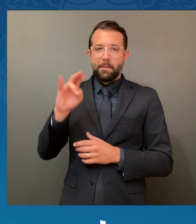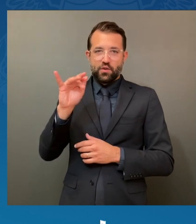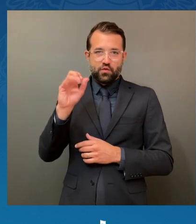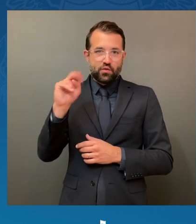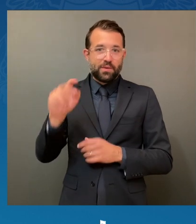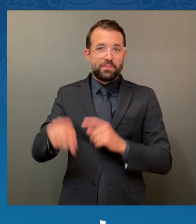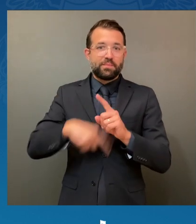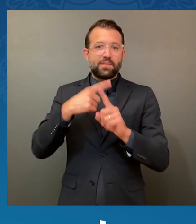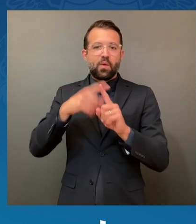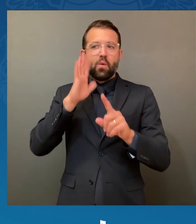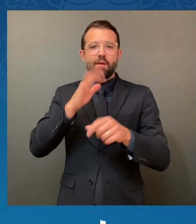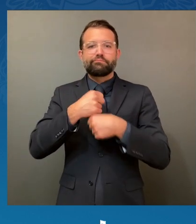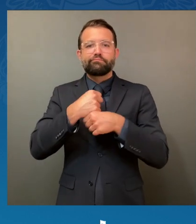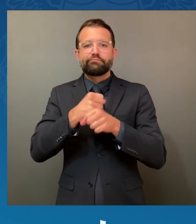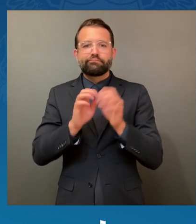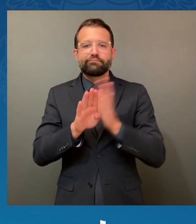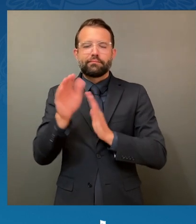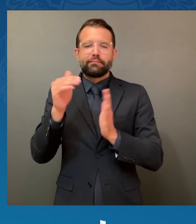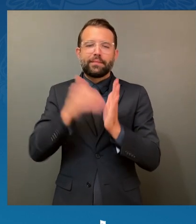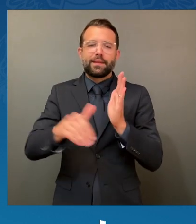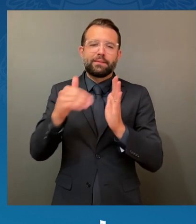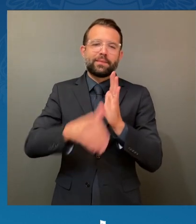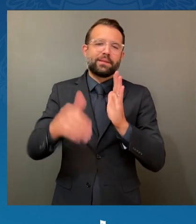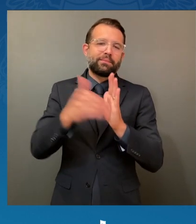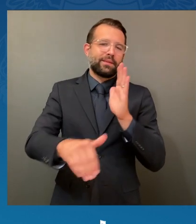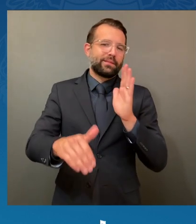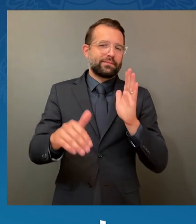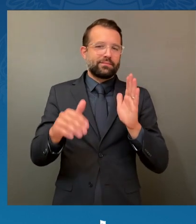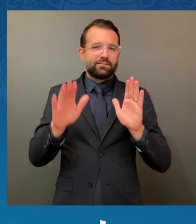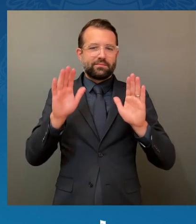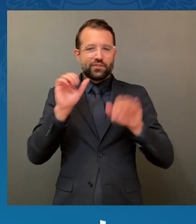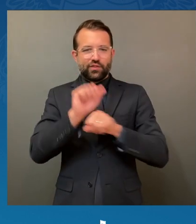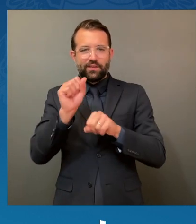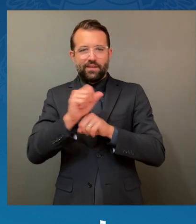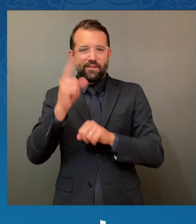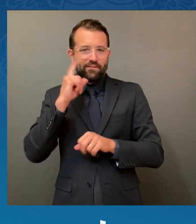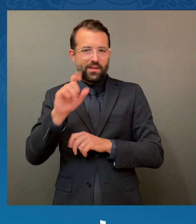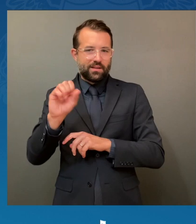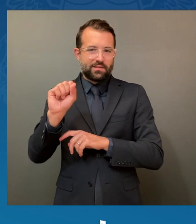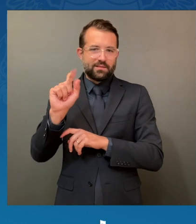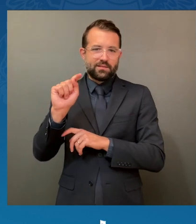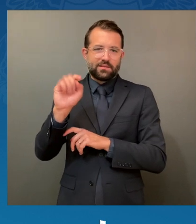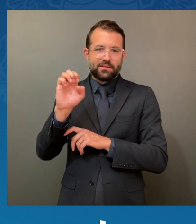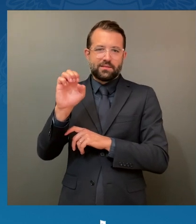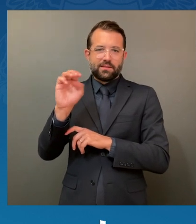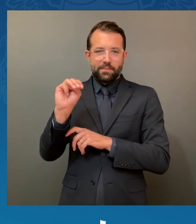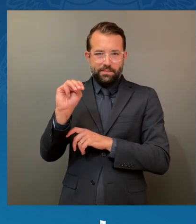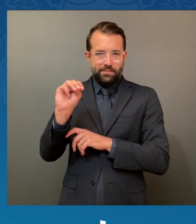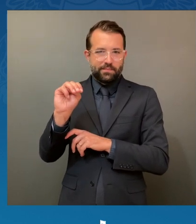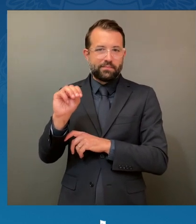jobs for STEM students like those I met with today who will design the next generation